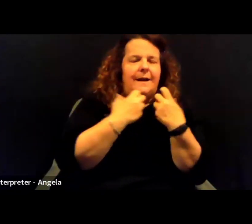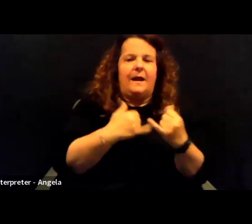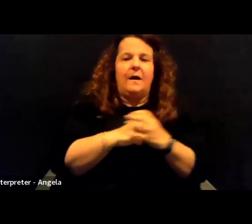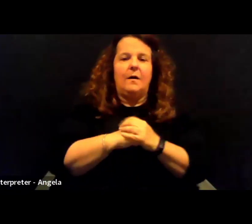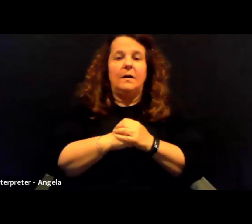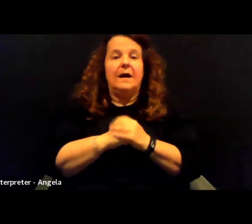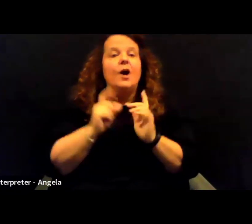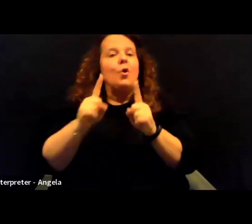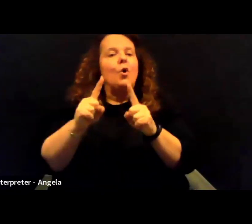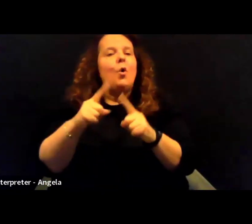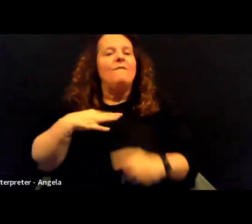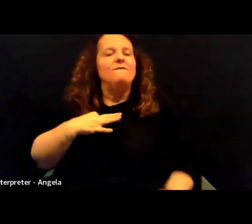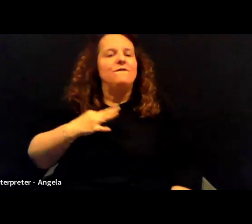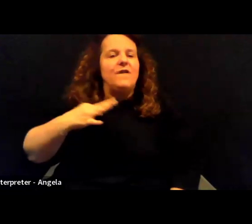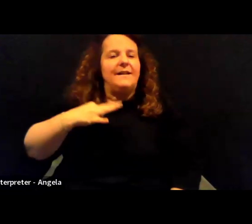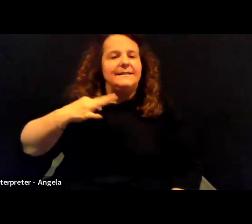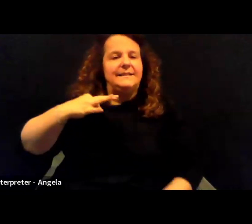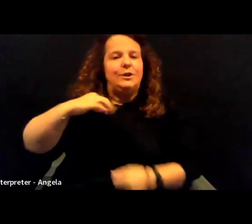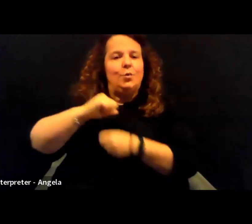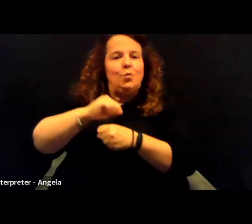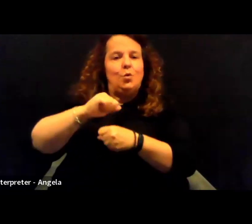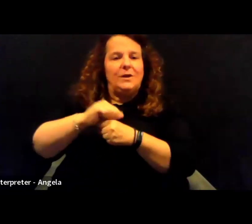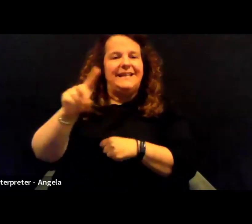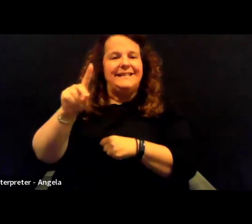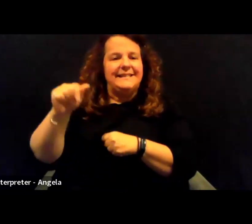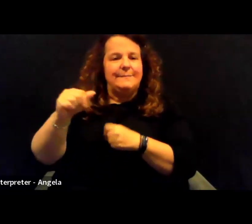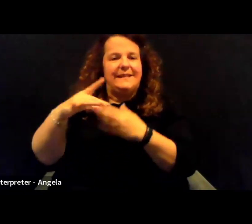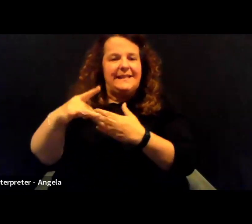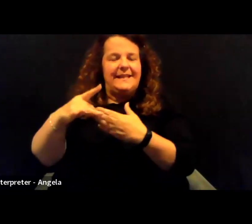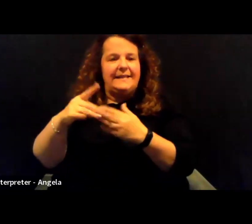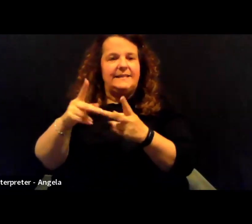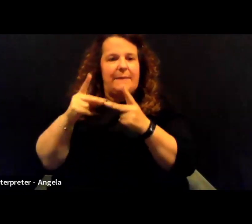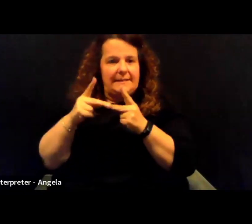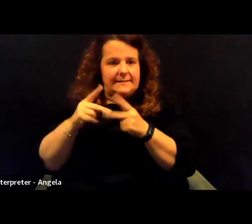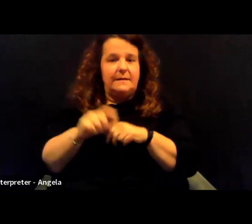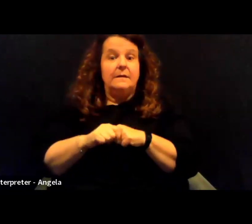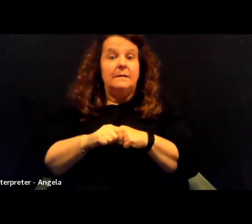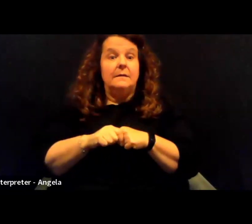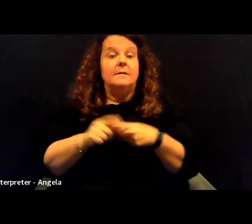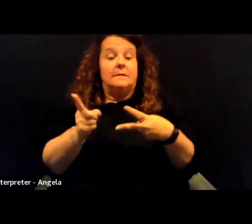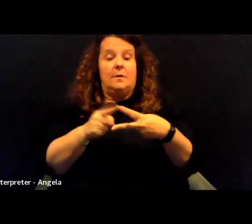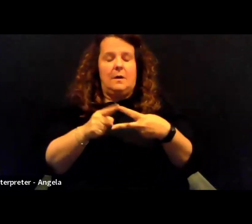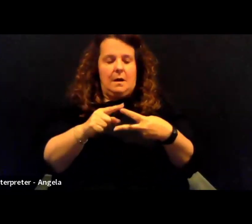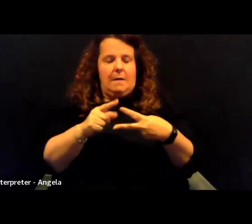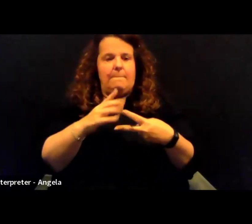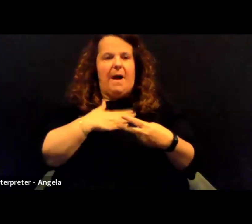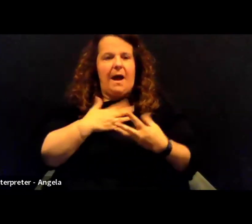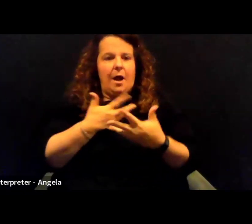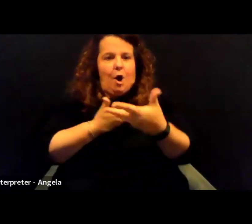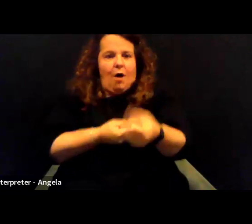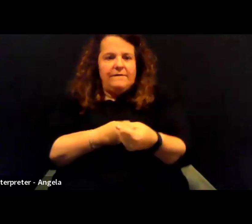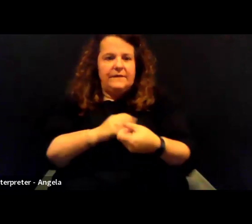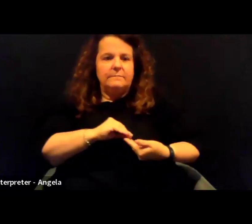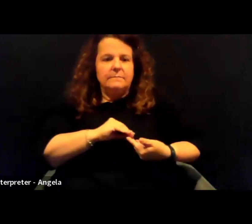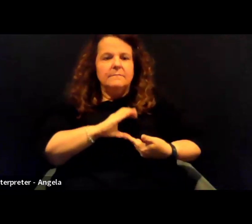volunteer work in a disability led space. That did two things. One, it filled up my confidence because it put me in a space where I had the things